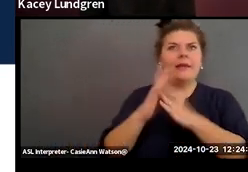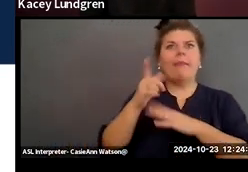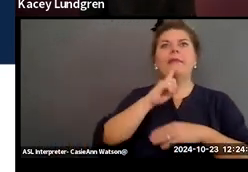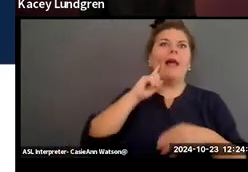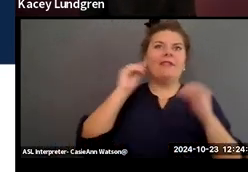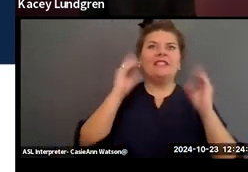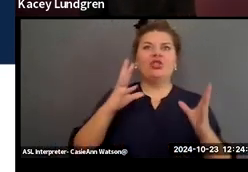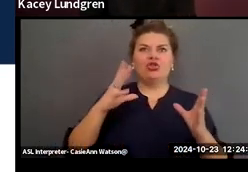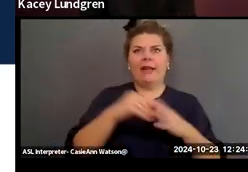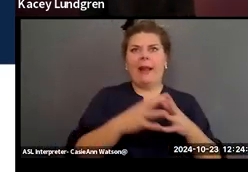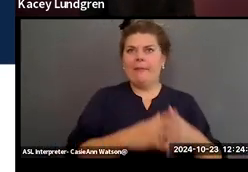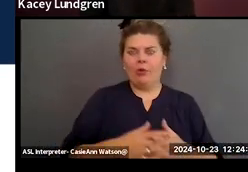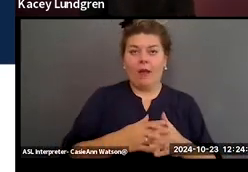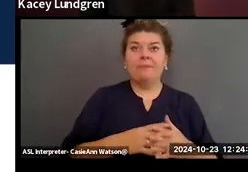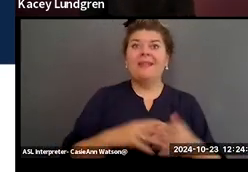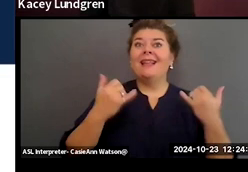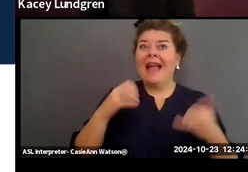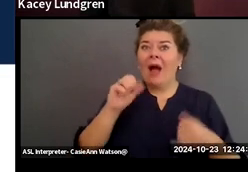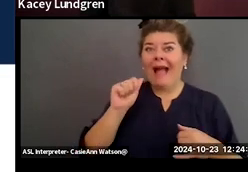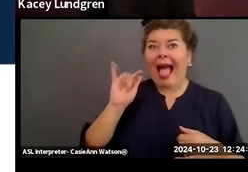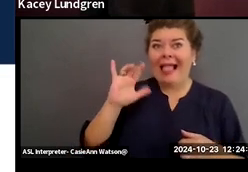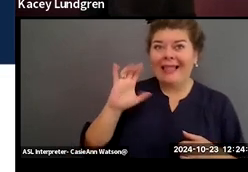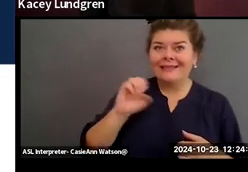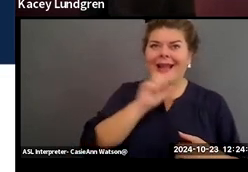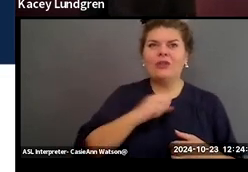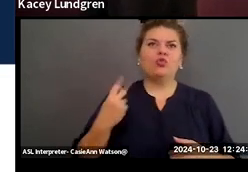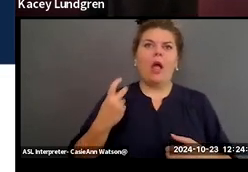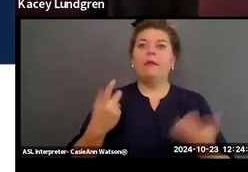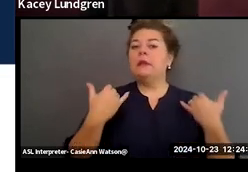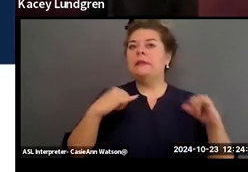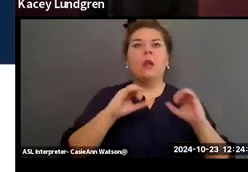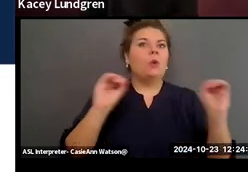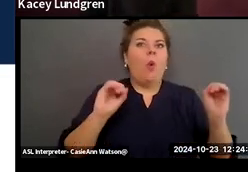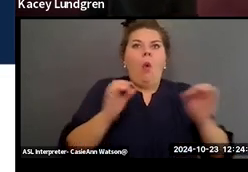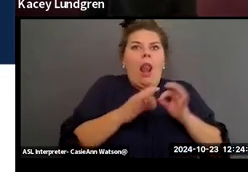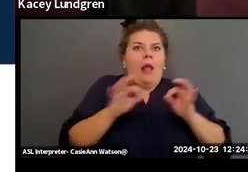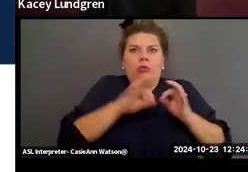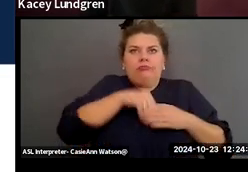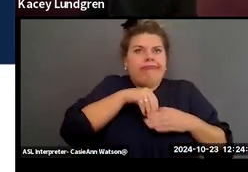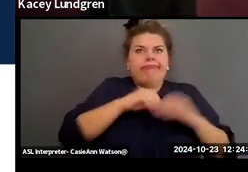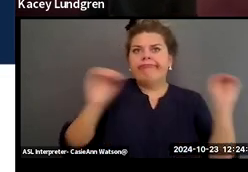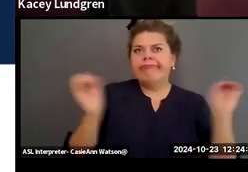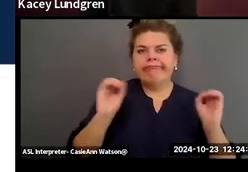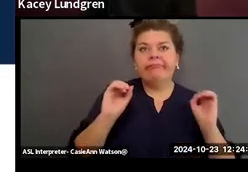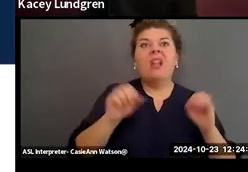Alice was now 12 years old and still had no formal language. She, along with six other deaf children,